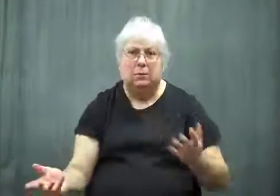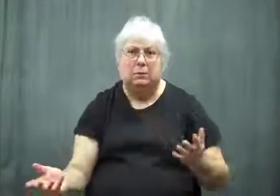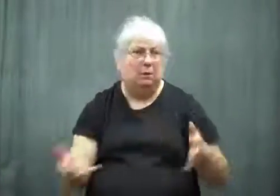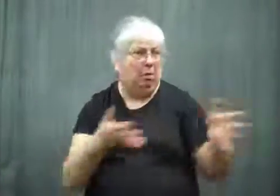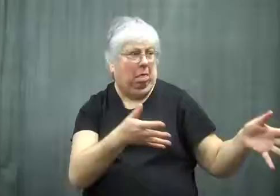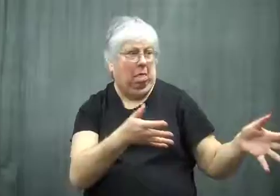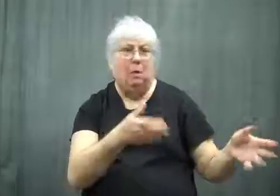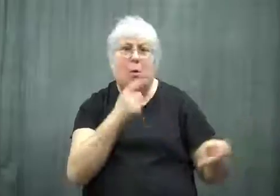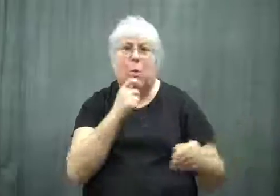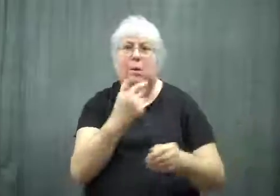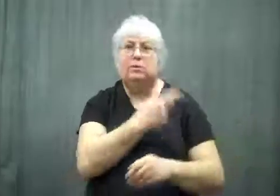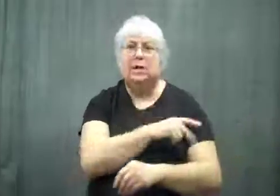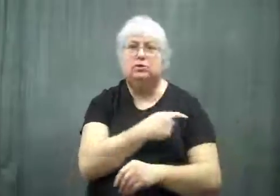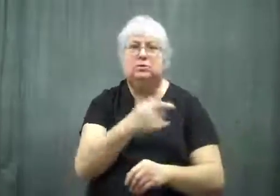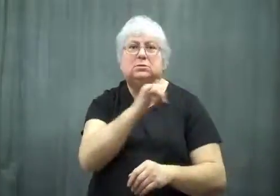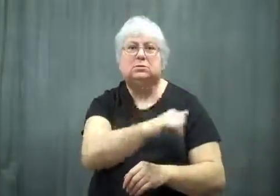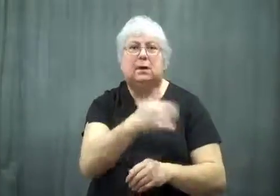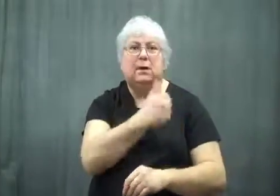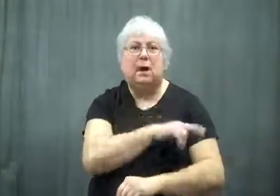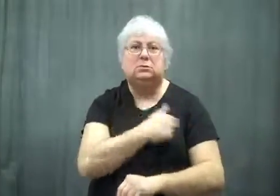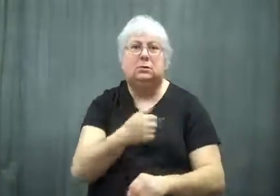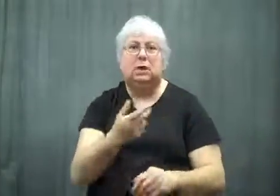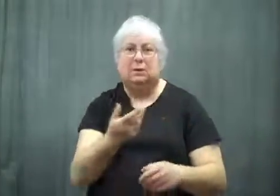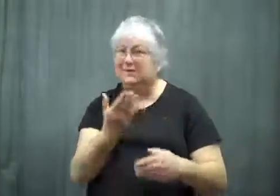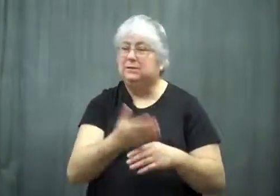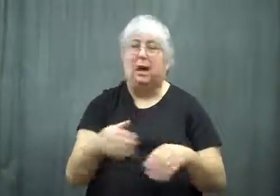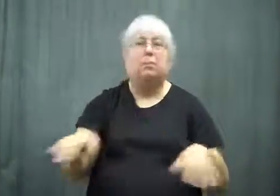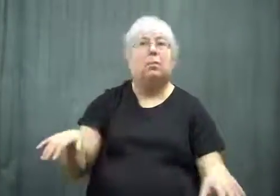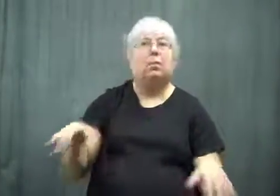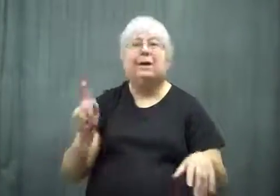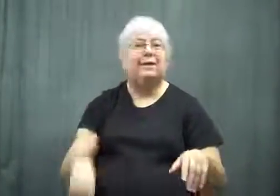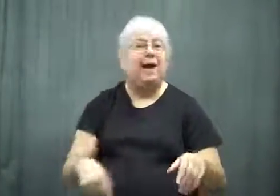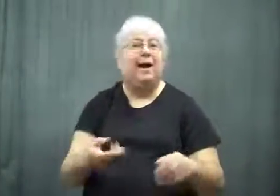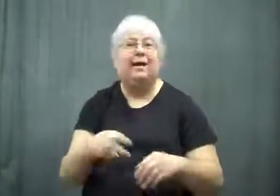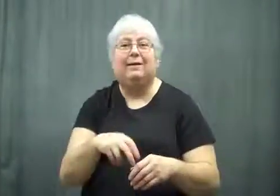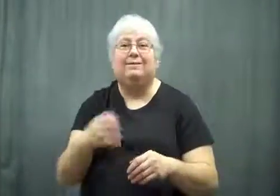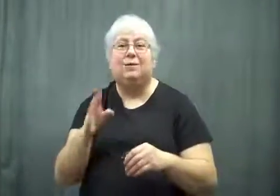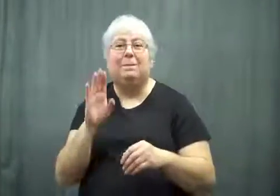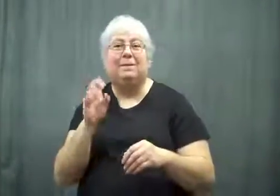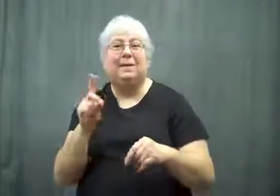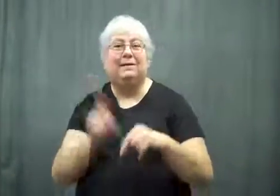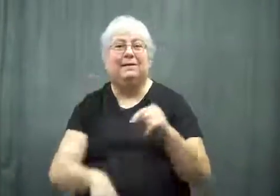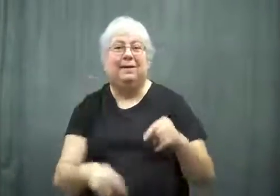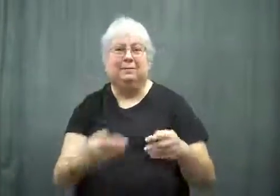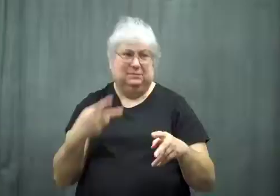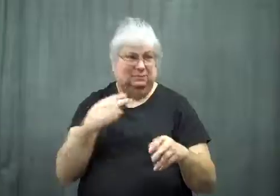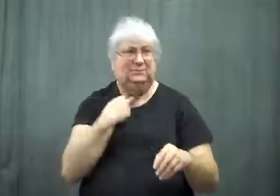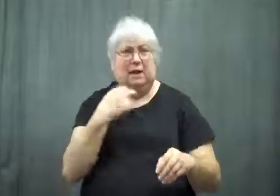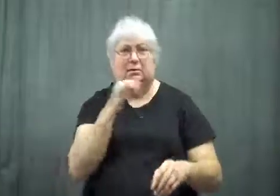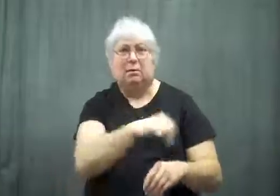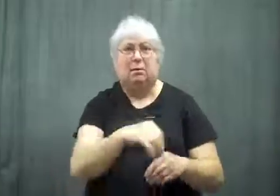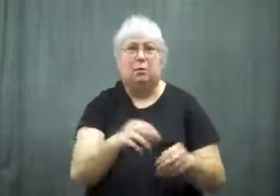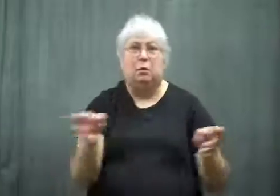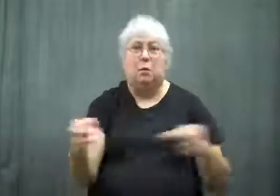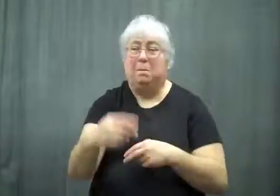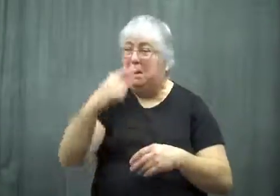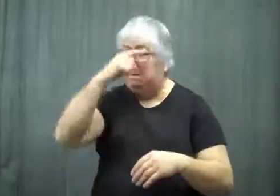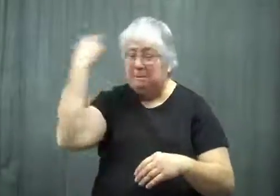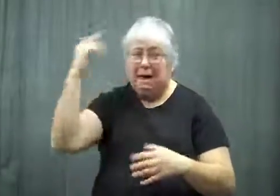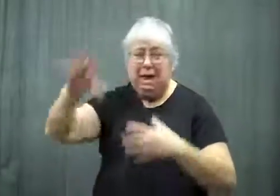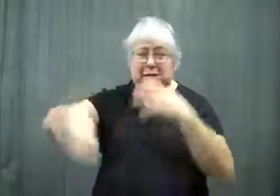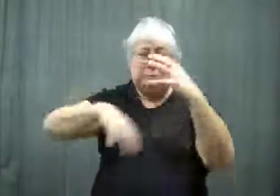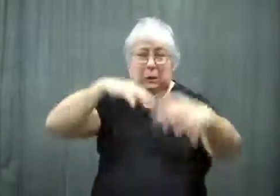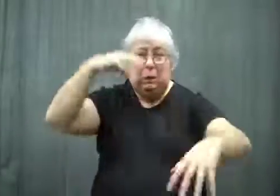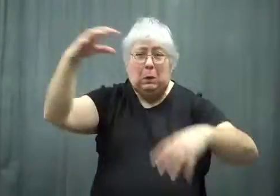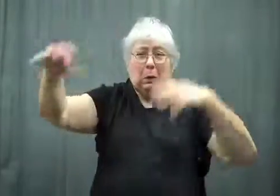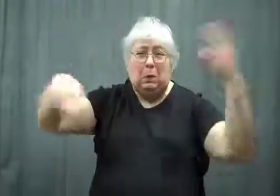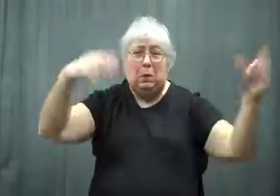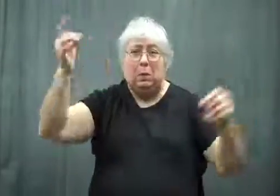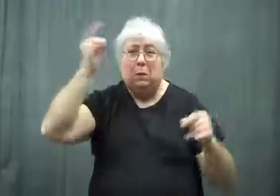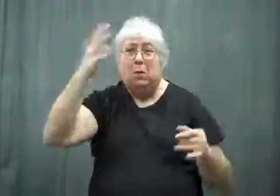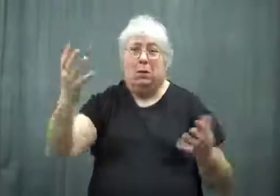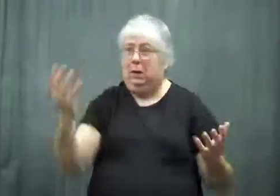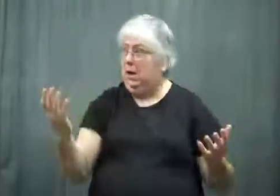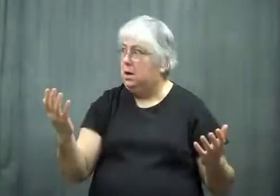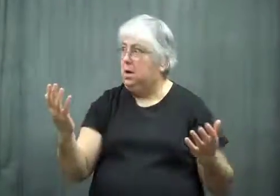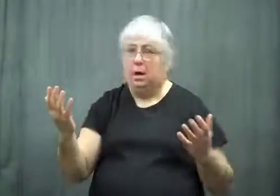They abandoned the patients, some of whom were bedridden, and they were stuck in their rooms.